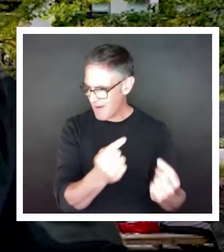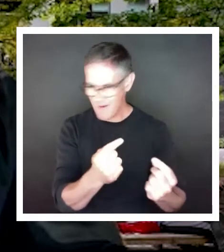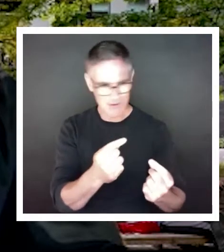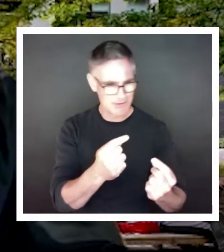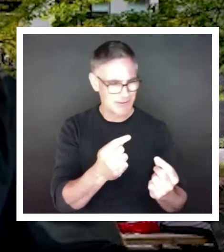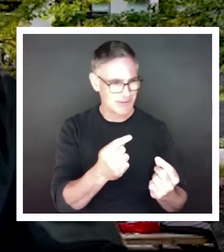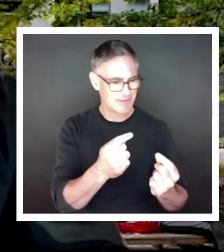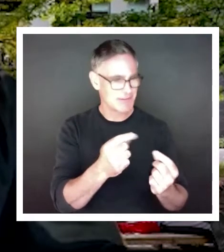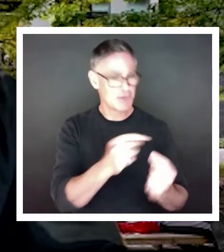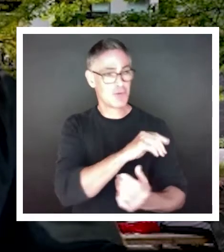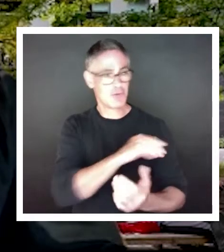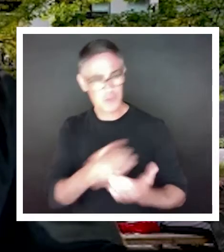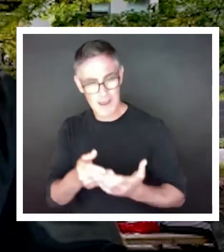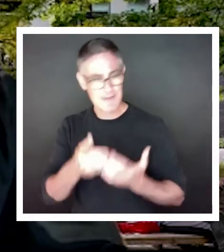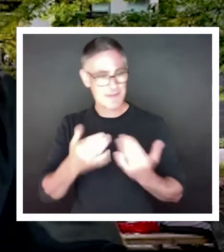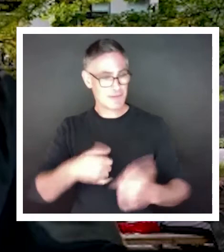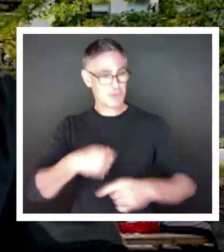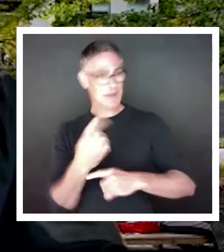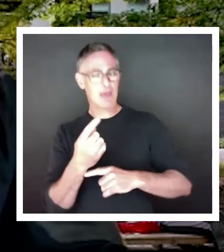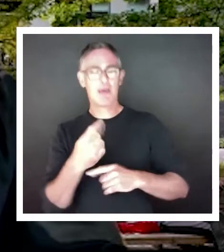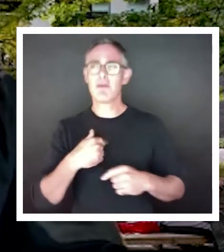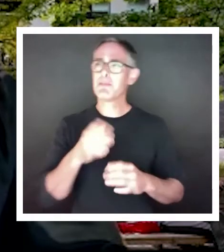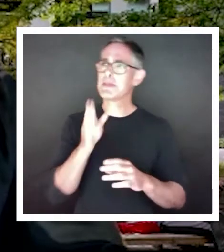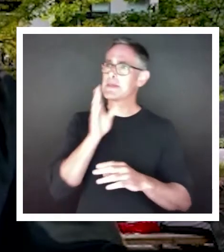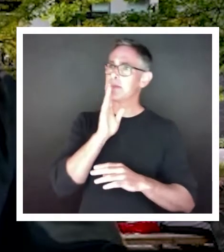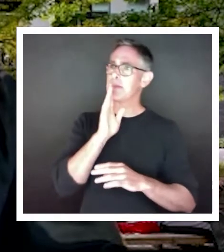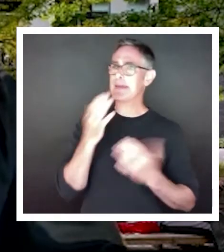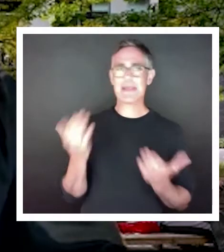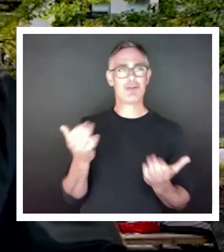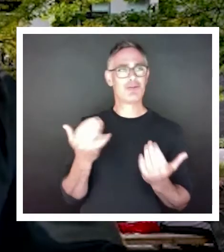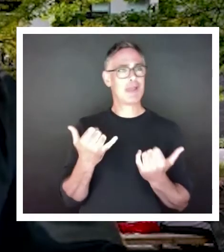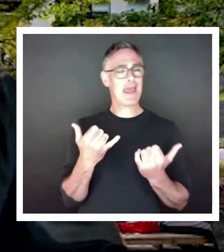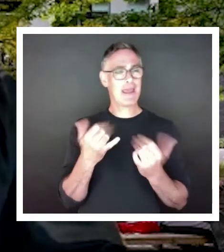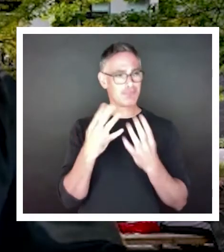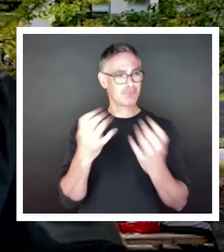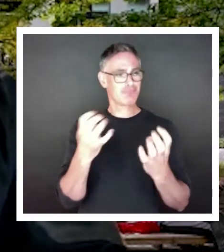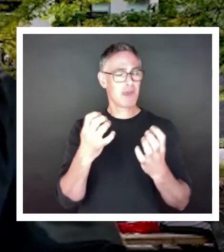As I speak in front of you, a flood of emotions and memories of the past year enter my mind.